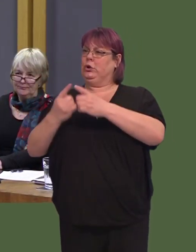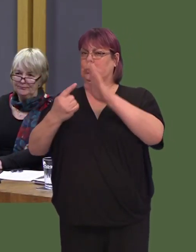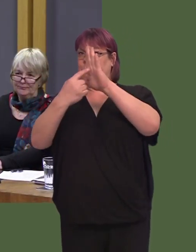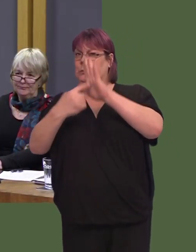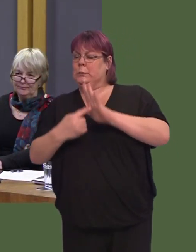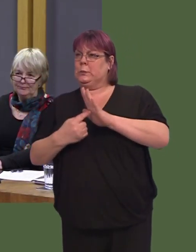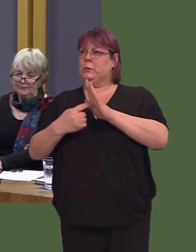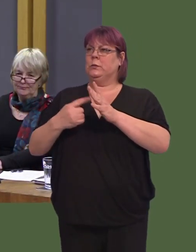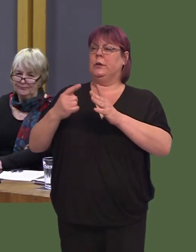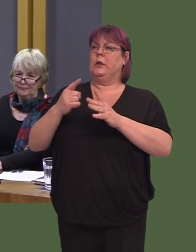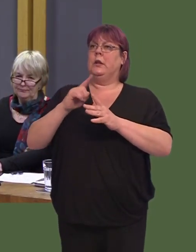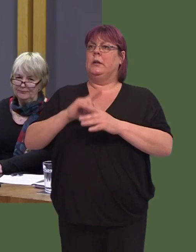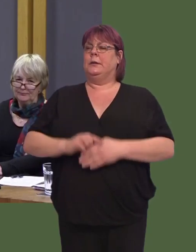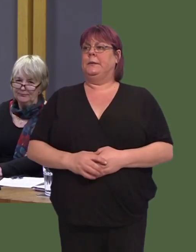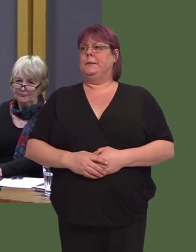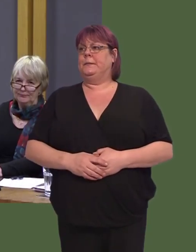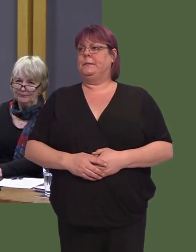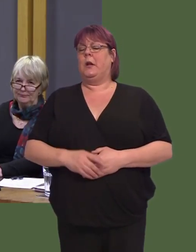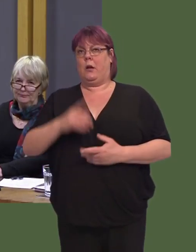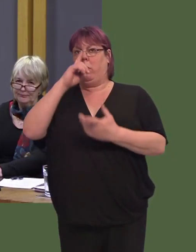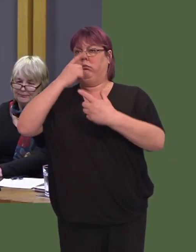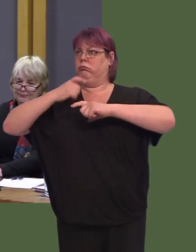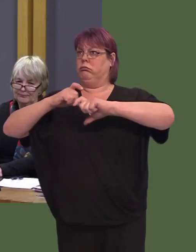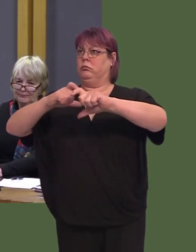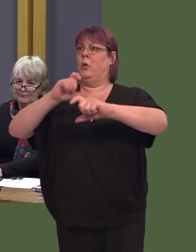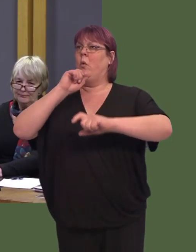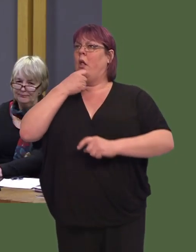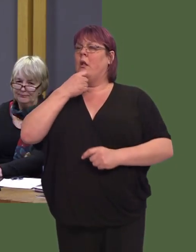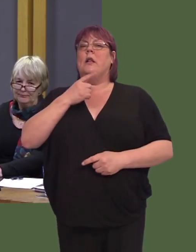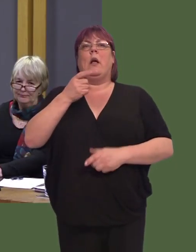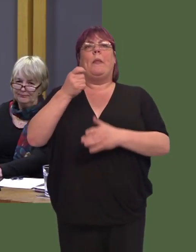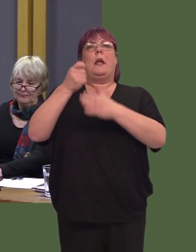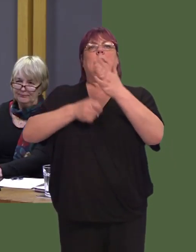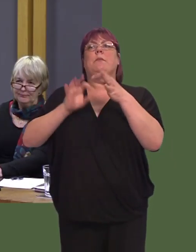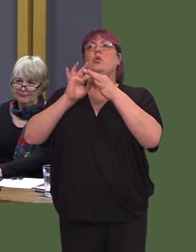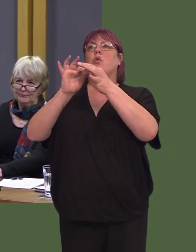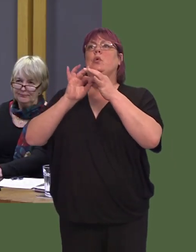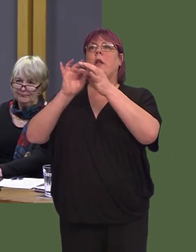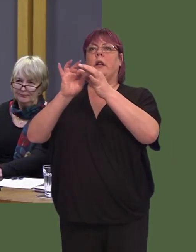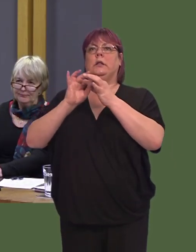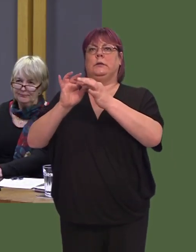Now, apart from the customs union issue, I think Jeremy Corbyn's Labour position has